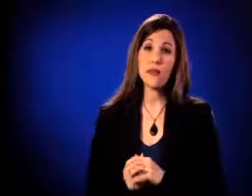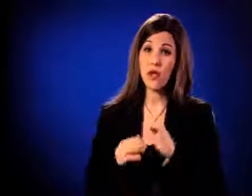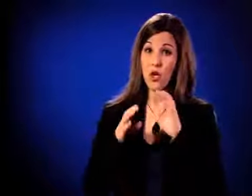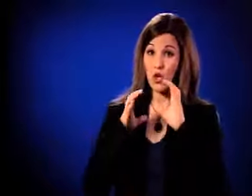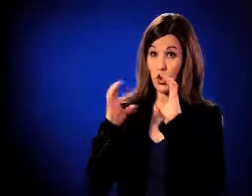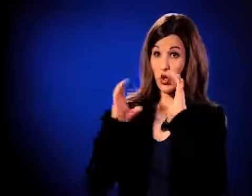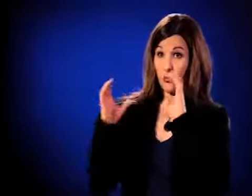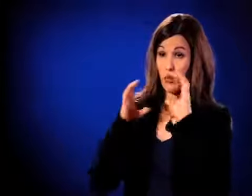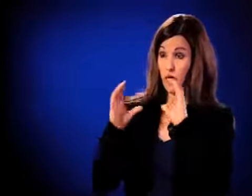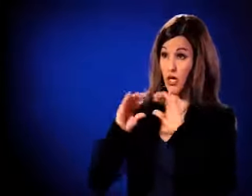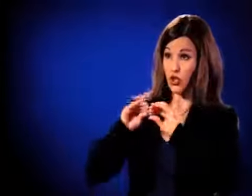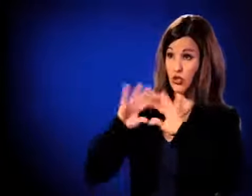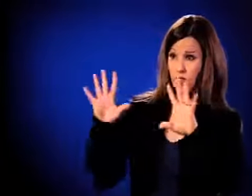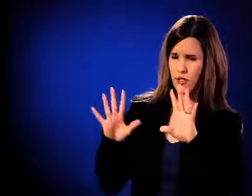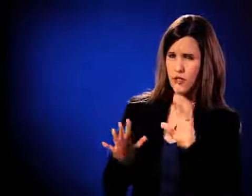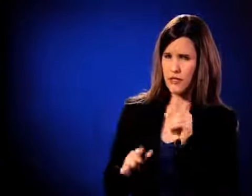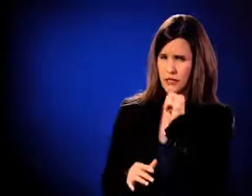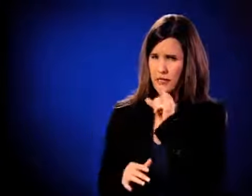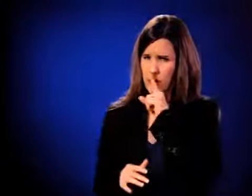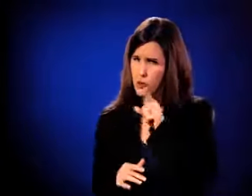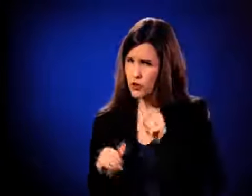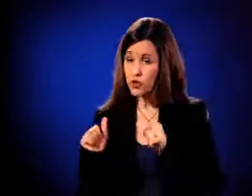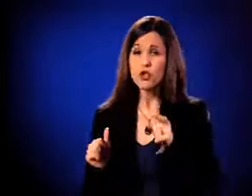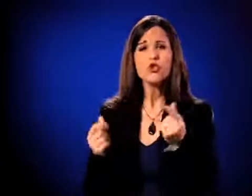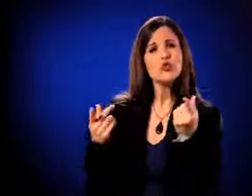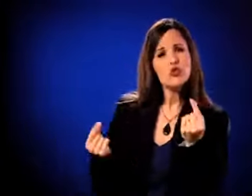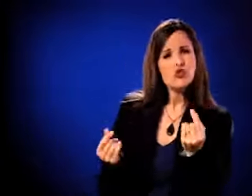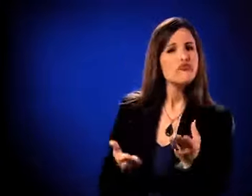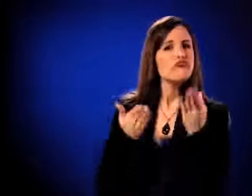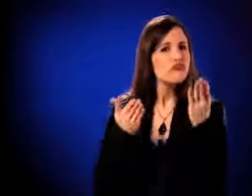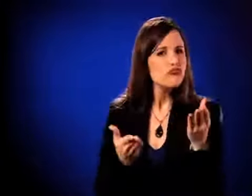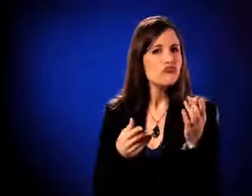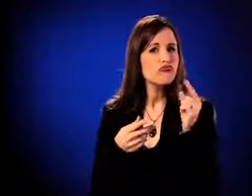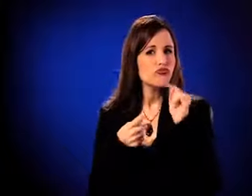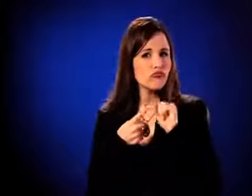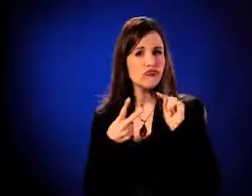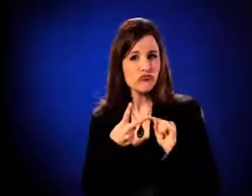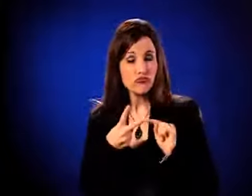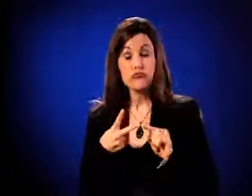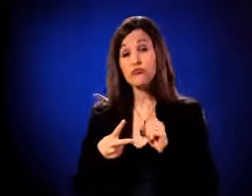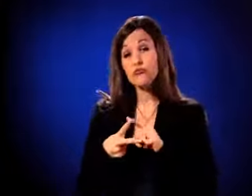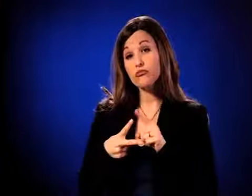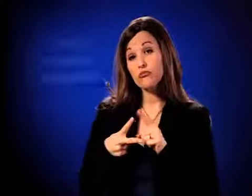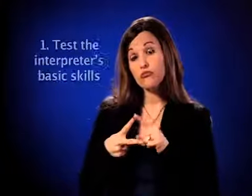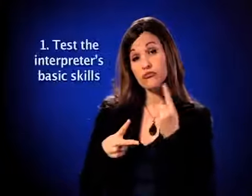is clear and effective between you and the interpreter.